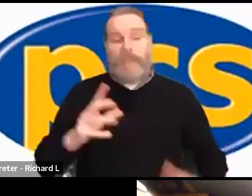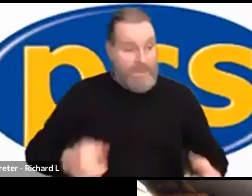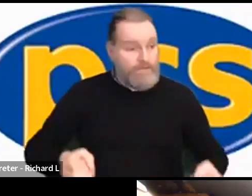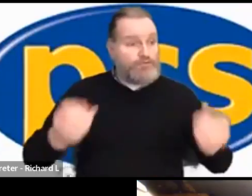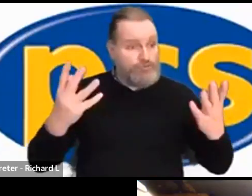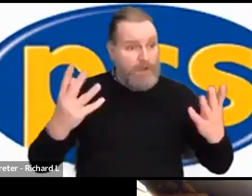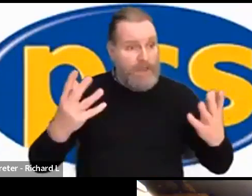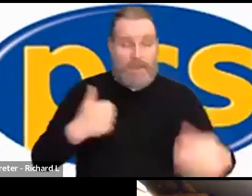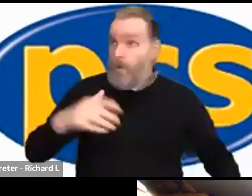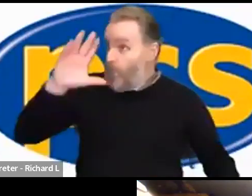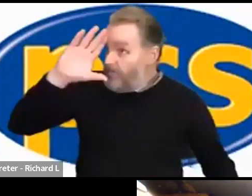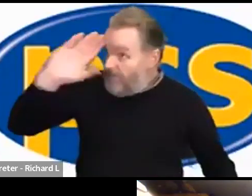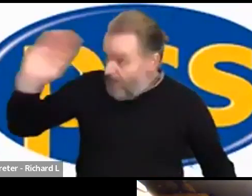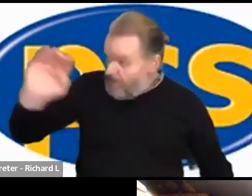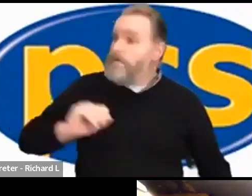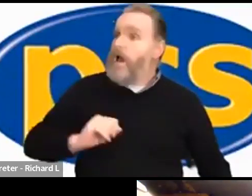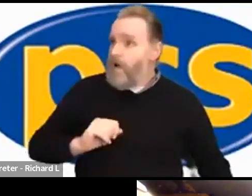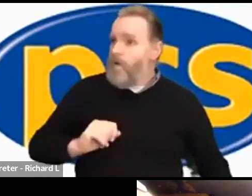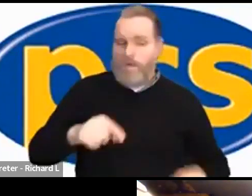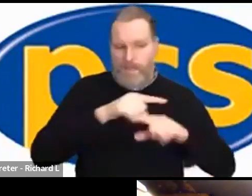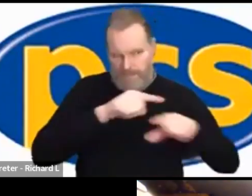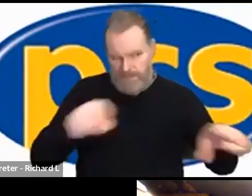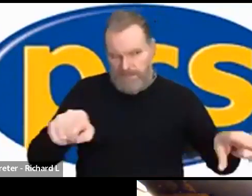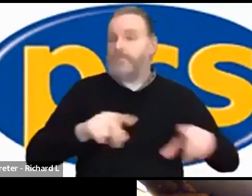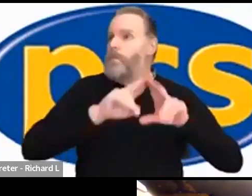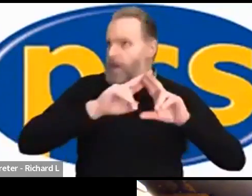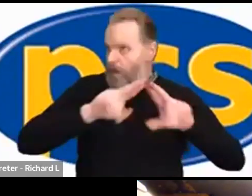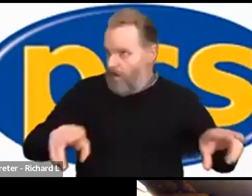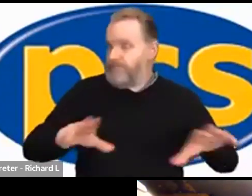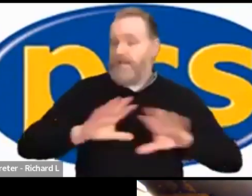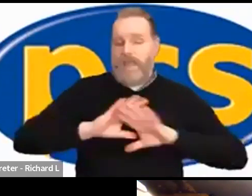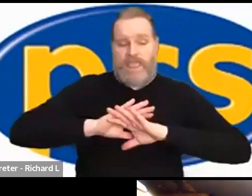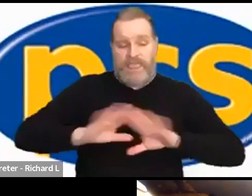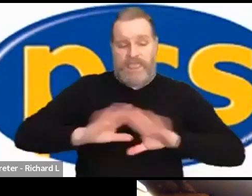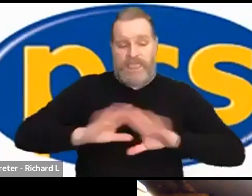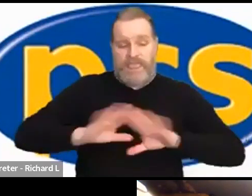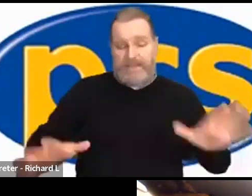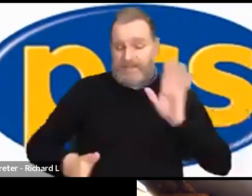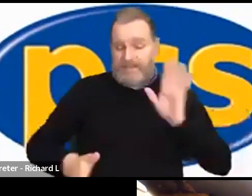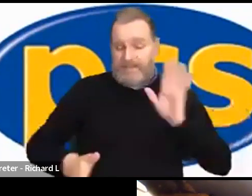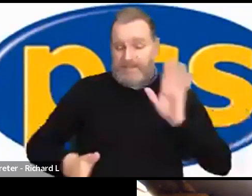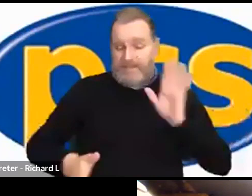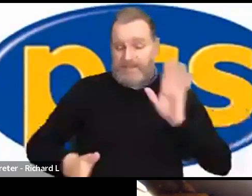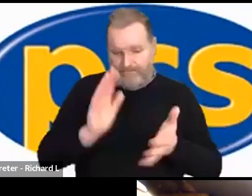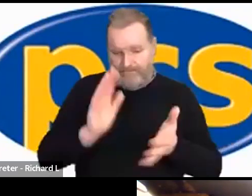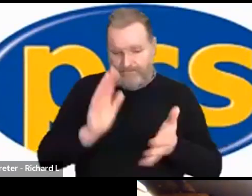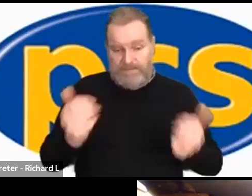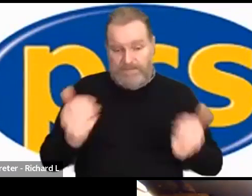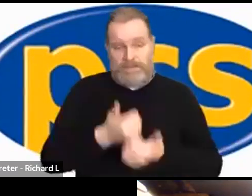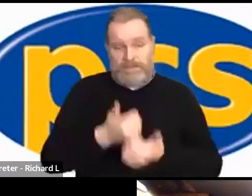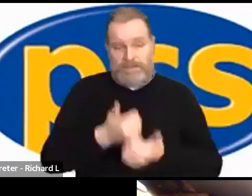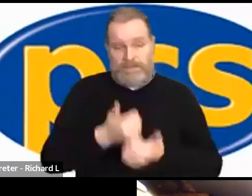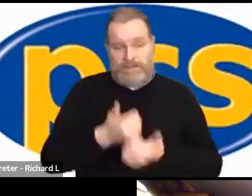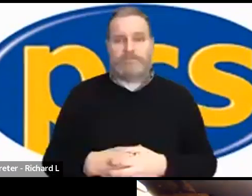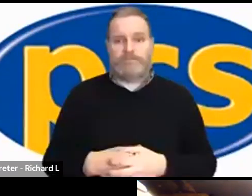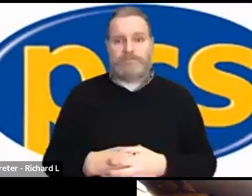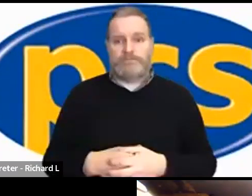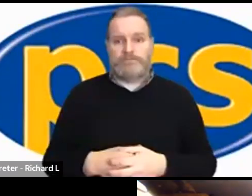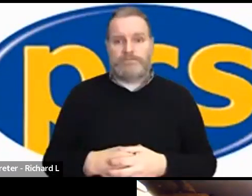Reasons also. On the day reporting that you're on strike , we have , we have served notice on , we have served notice on them, and that is all you need to do and that is all you need to do. In fact. do. In fact, I think we would